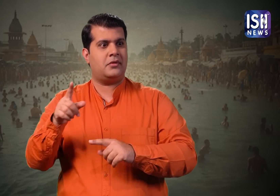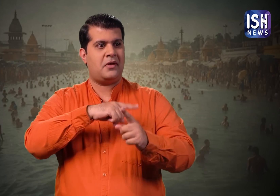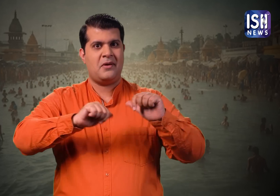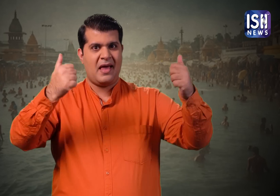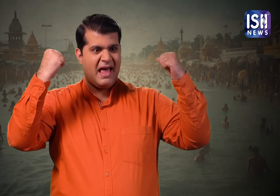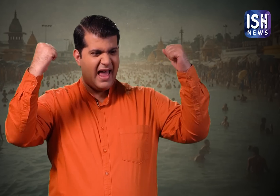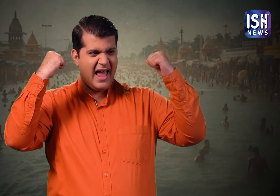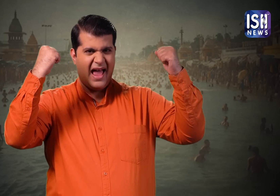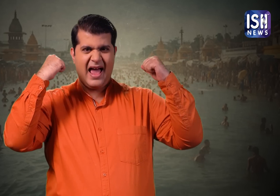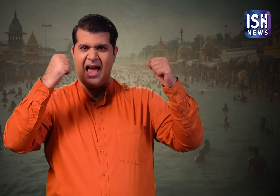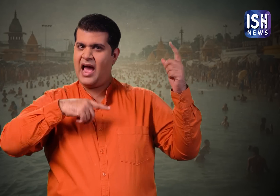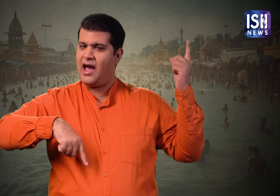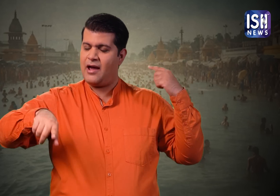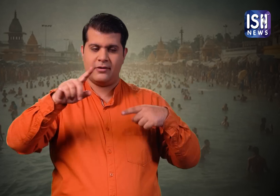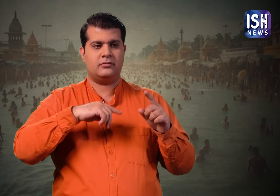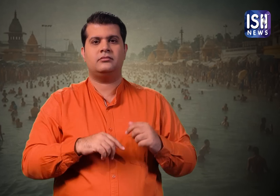The Asuras were overjoyed.